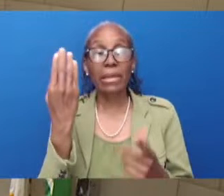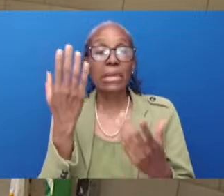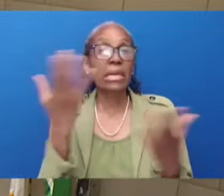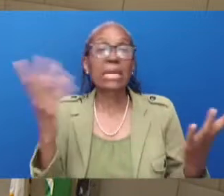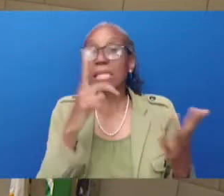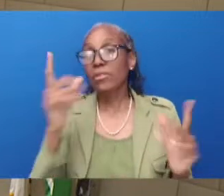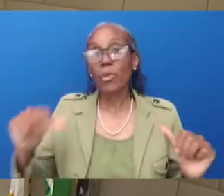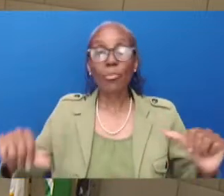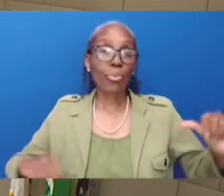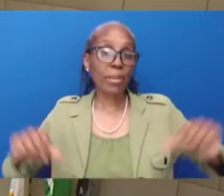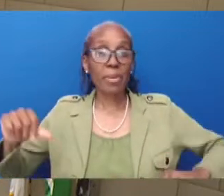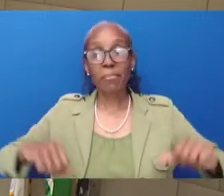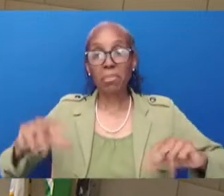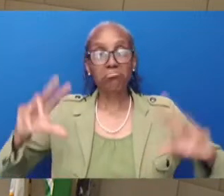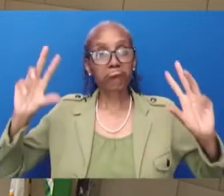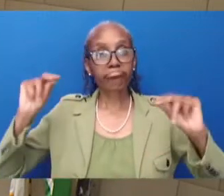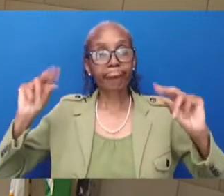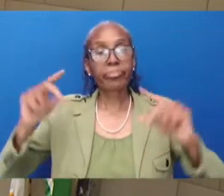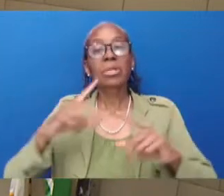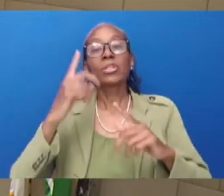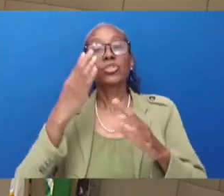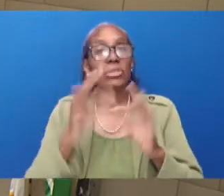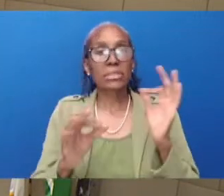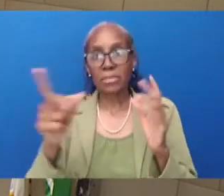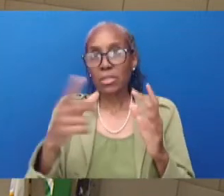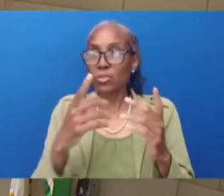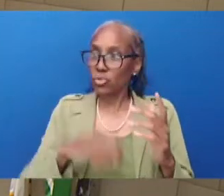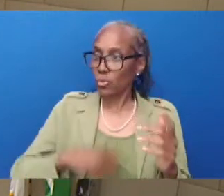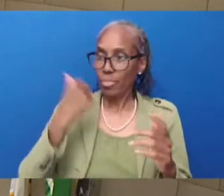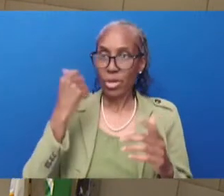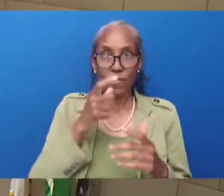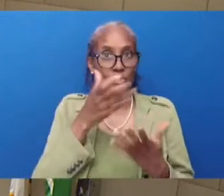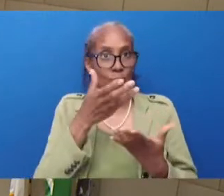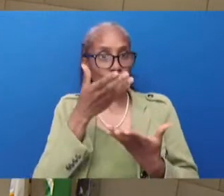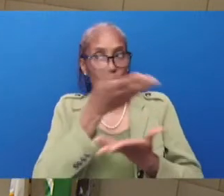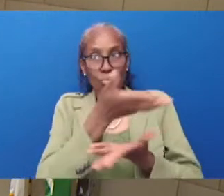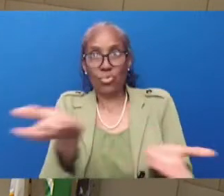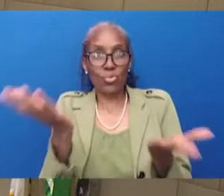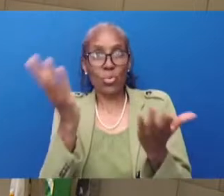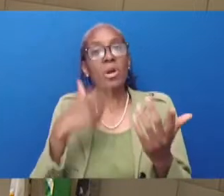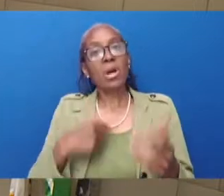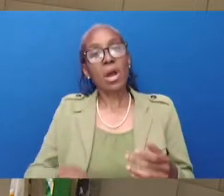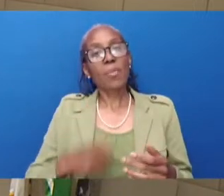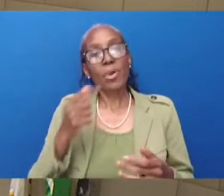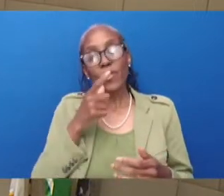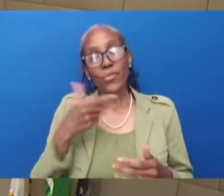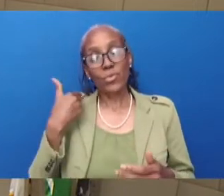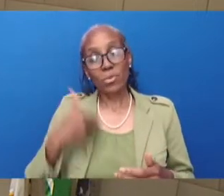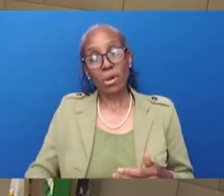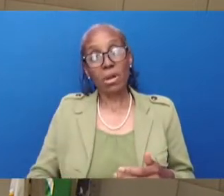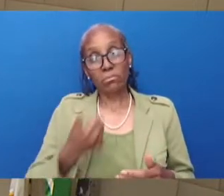AND WHEN I SPEAK OF BLACKNESS, IT'S NOT THAT I'M BRAGGING OR